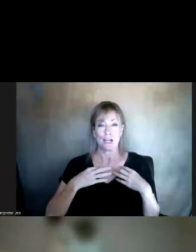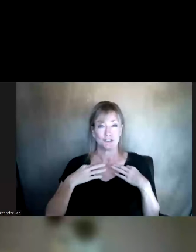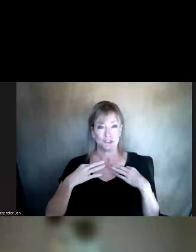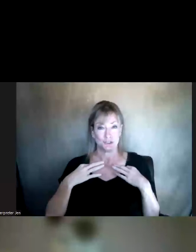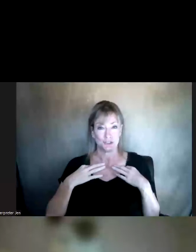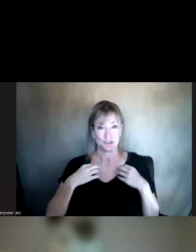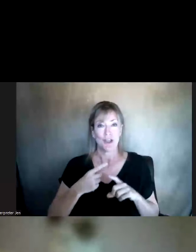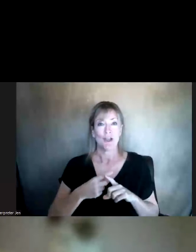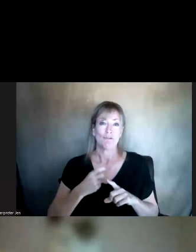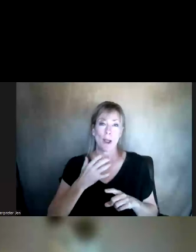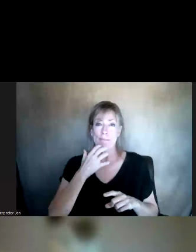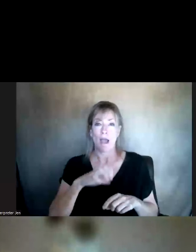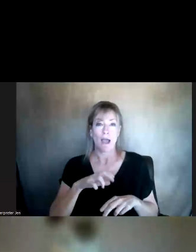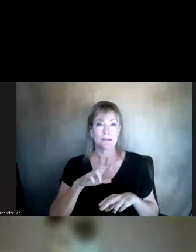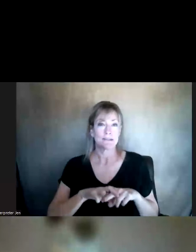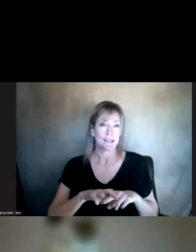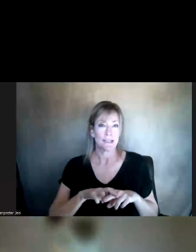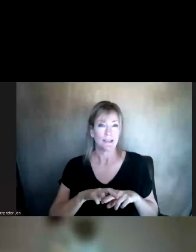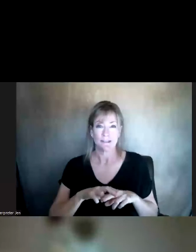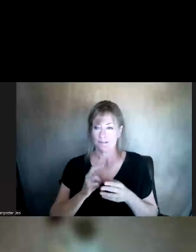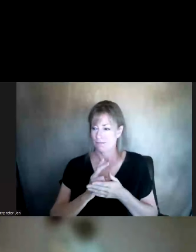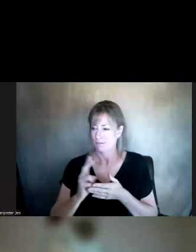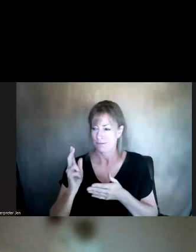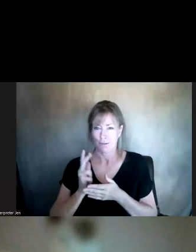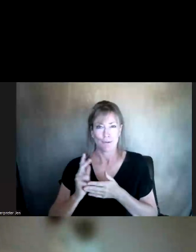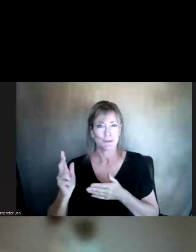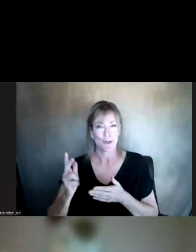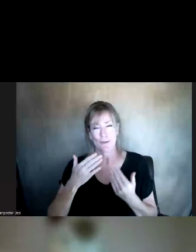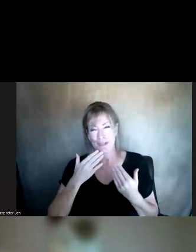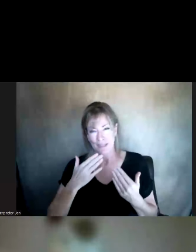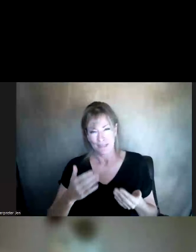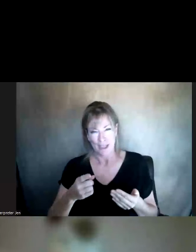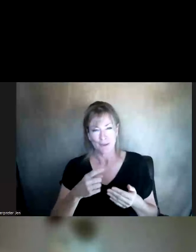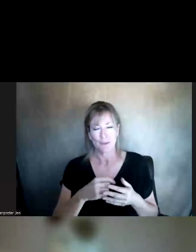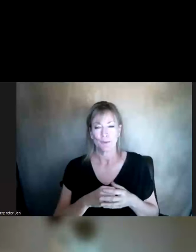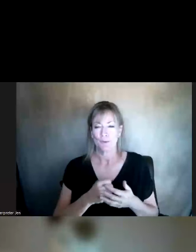FROM THE HOT SEAT A FEW WEEKS AGO. THANK YOU. I LOVE MY SWEATSHIRT.